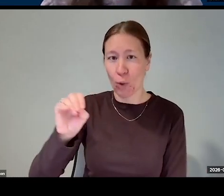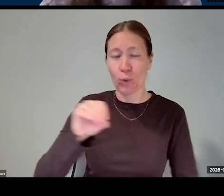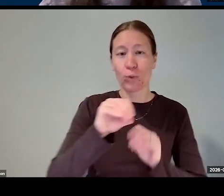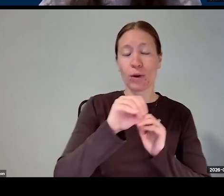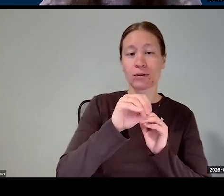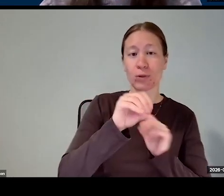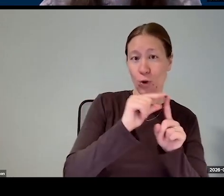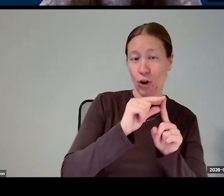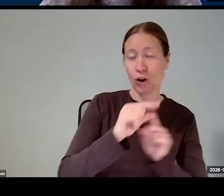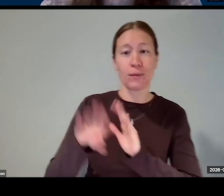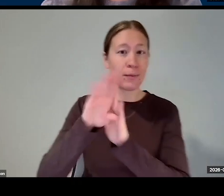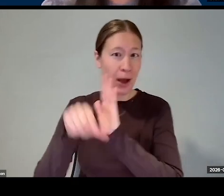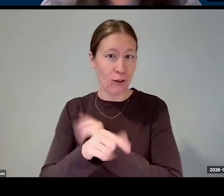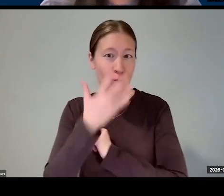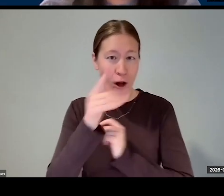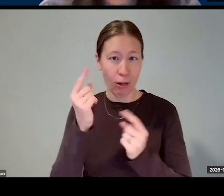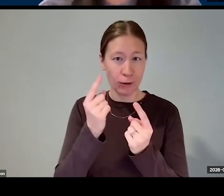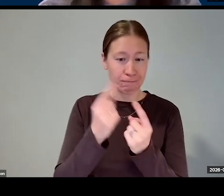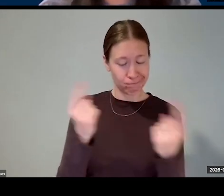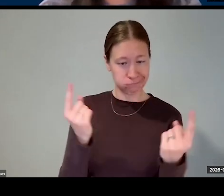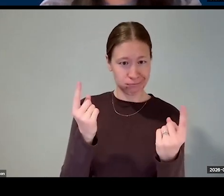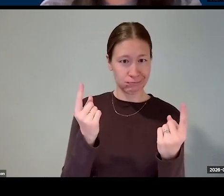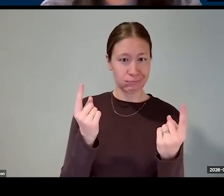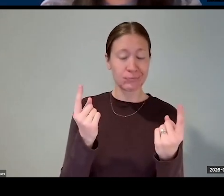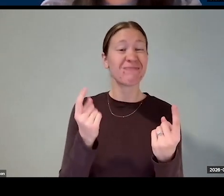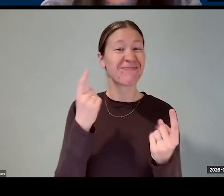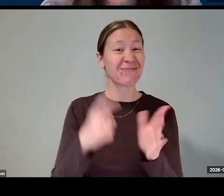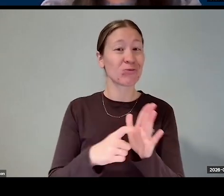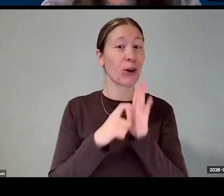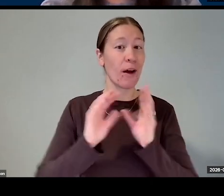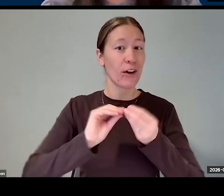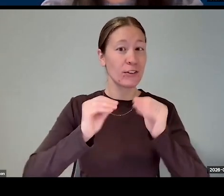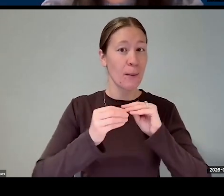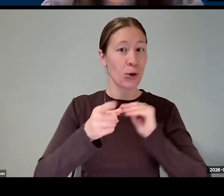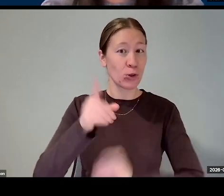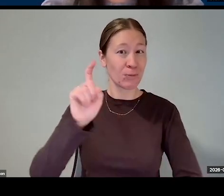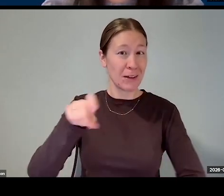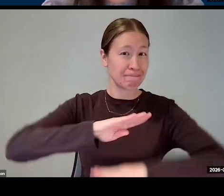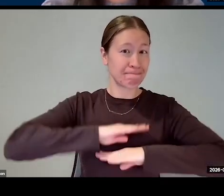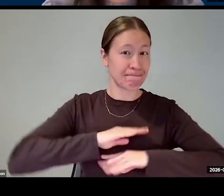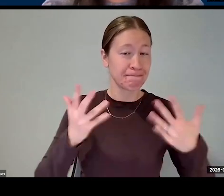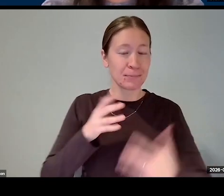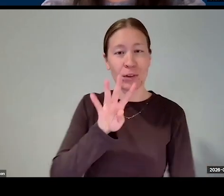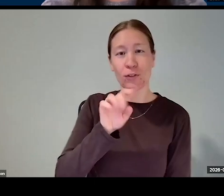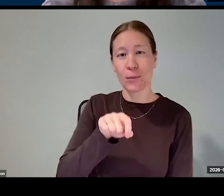and the background color you inputted. The magic number you're looking for is 4.5 to one.